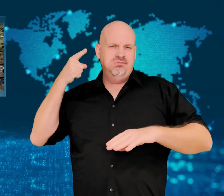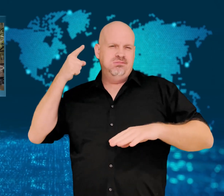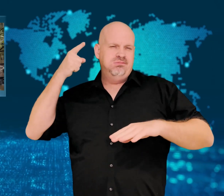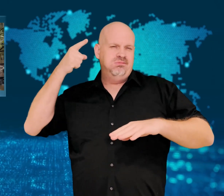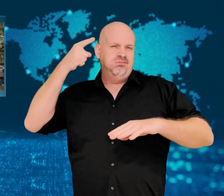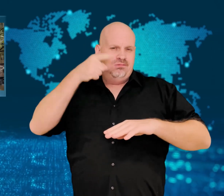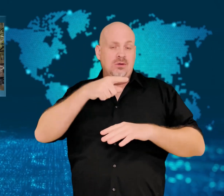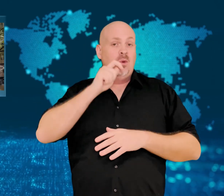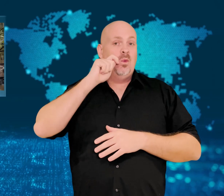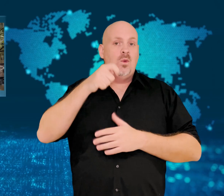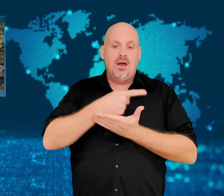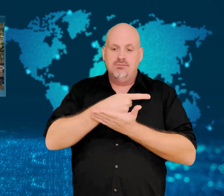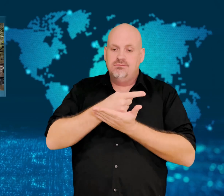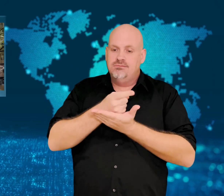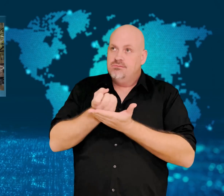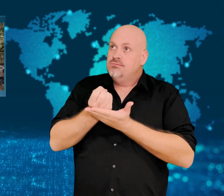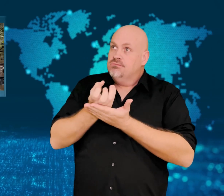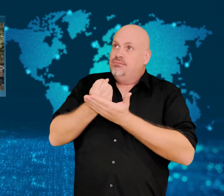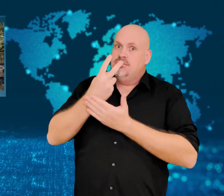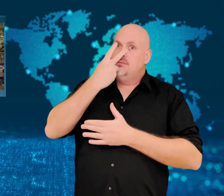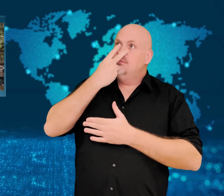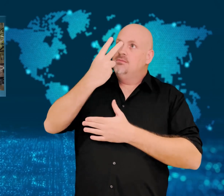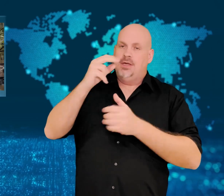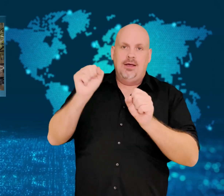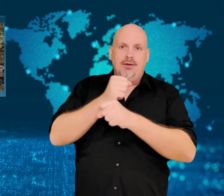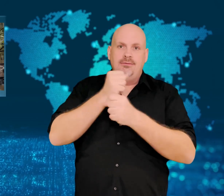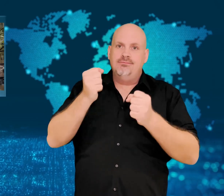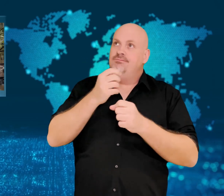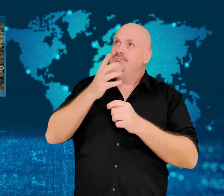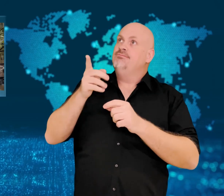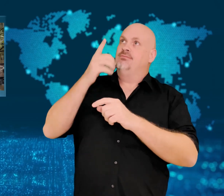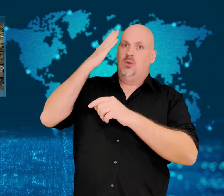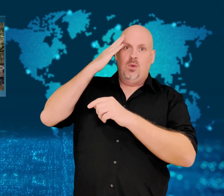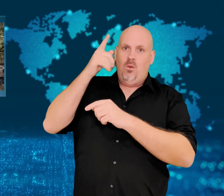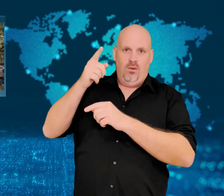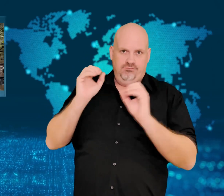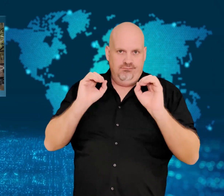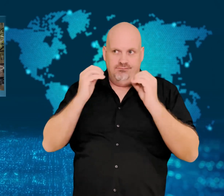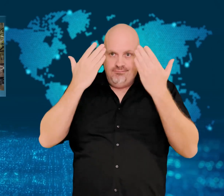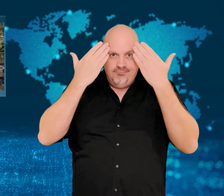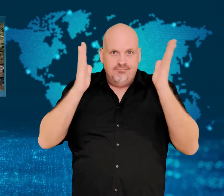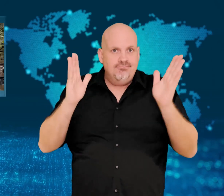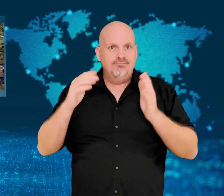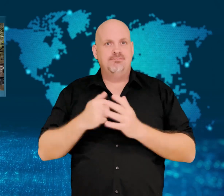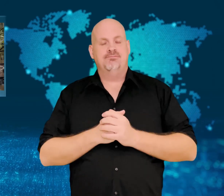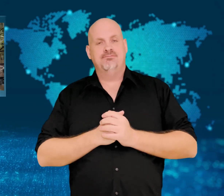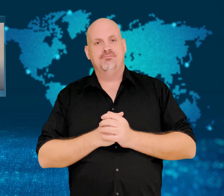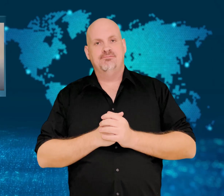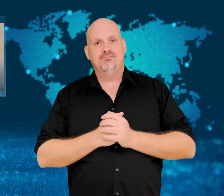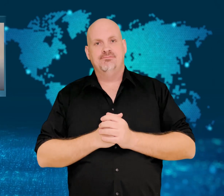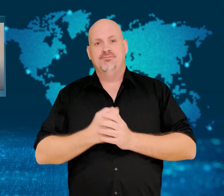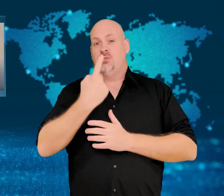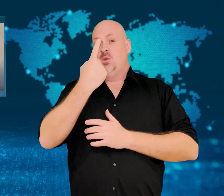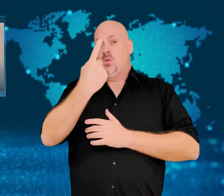A spokesperson guessed Russia was using ballistic missiles in